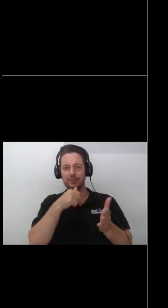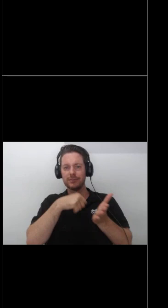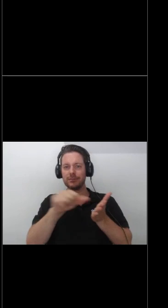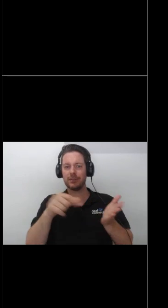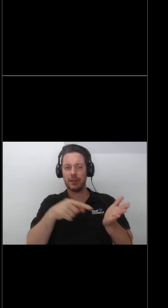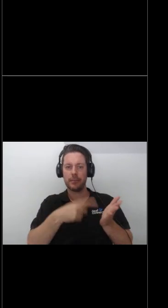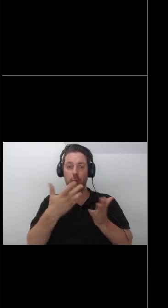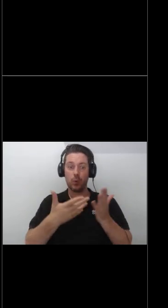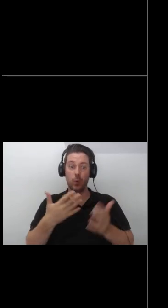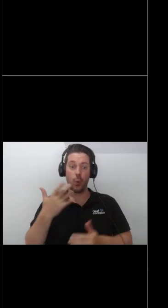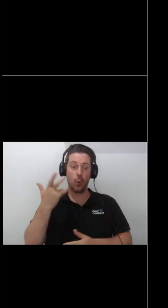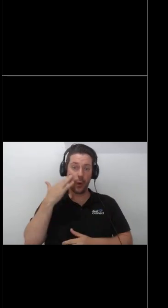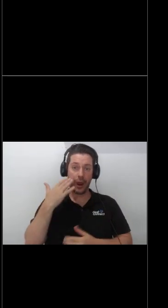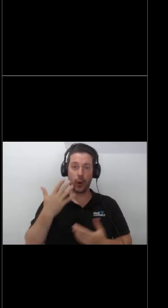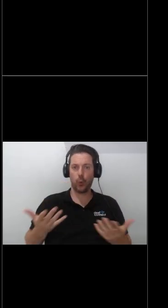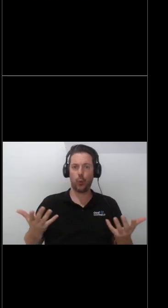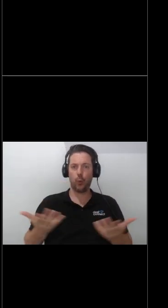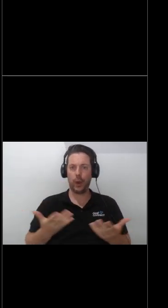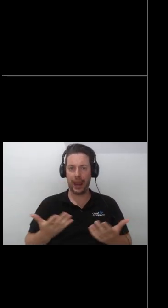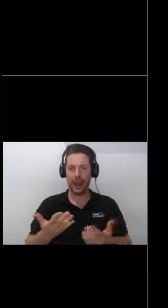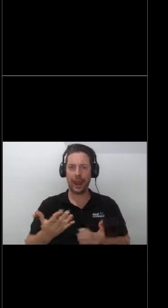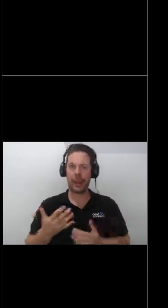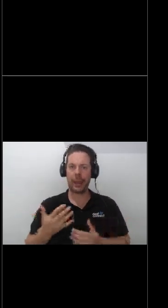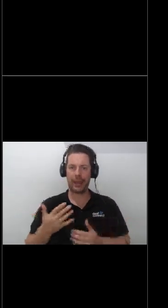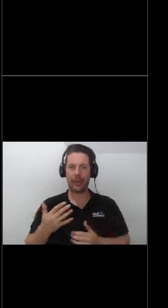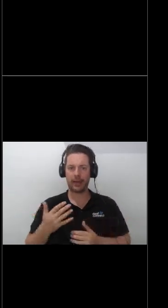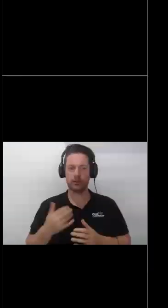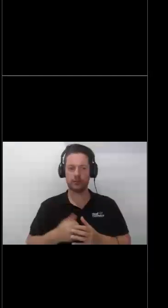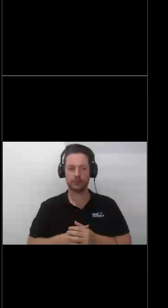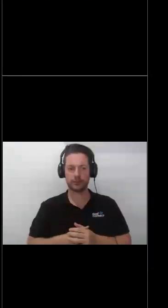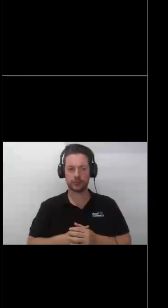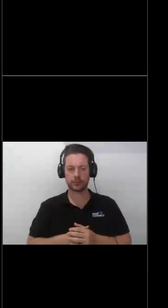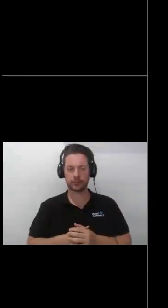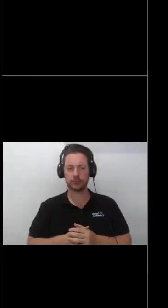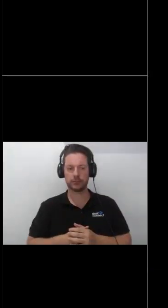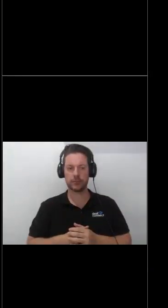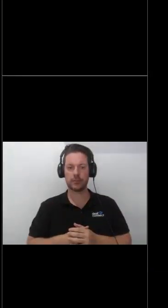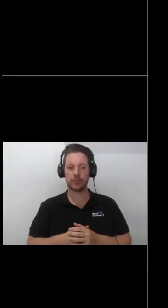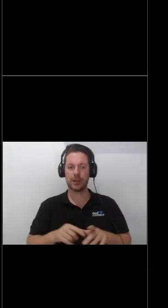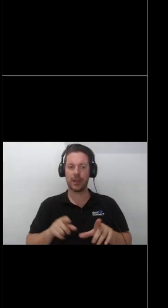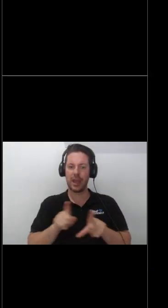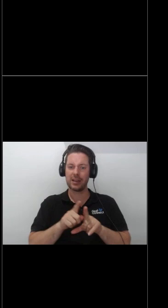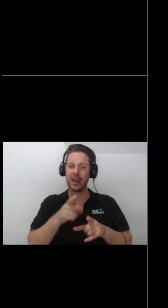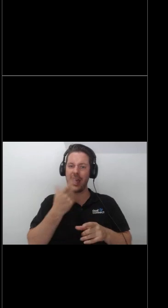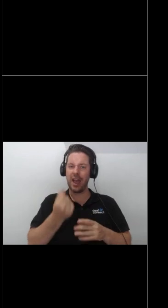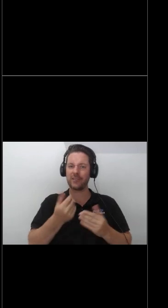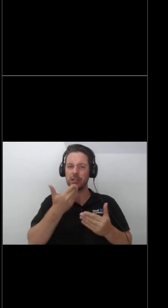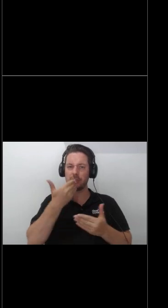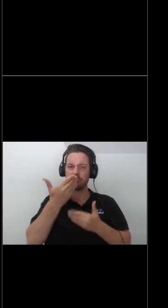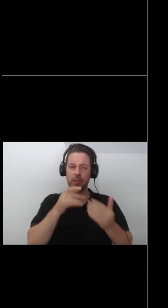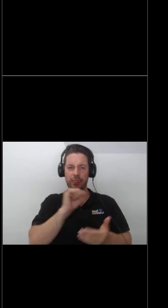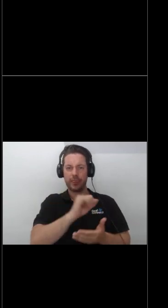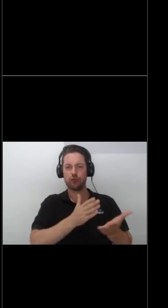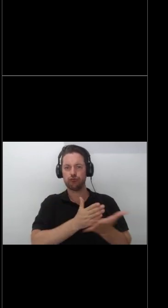and it will detail some information regarding the rights of the person subject to the hearing and who receives a copy of the hearing.